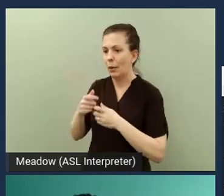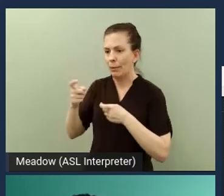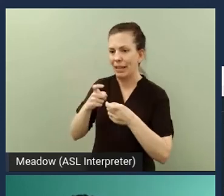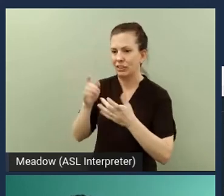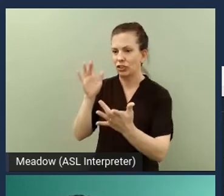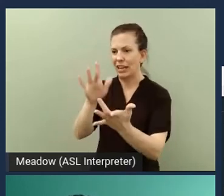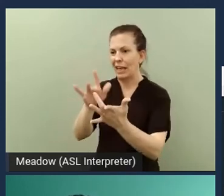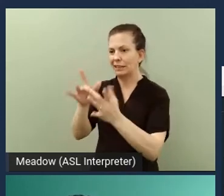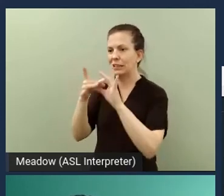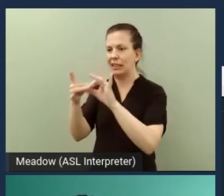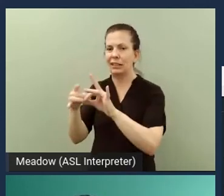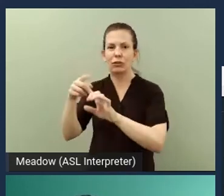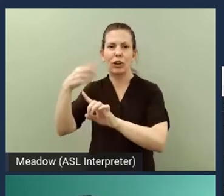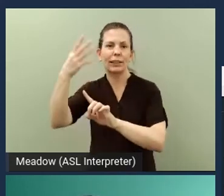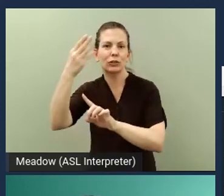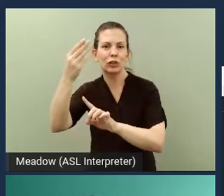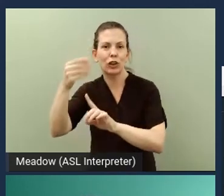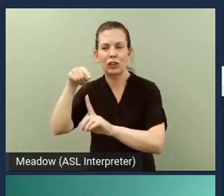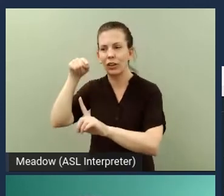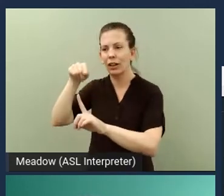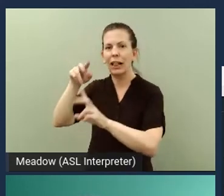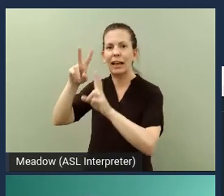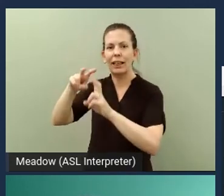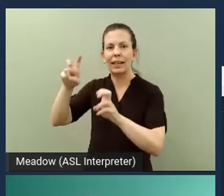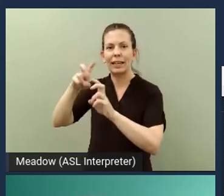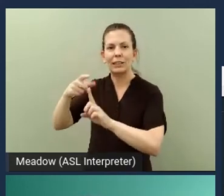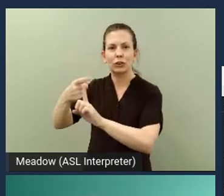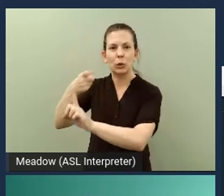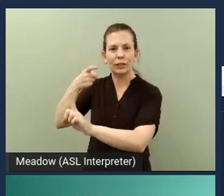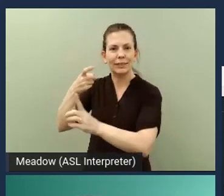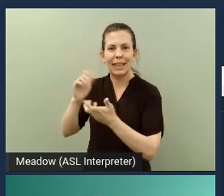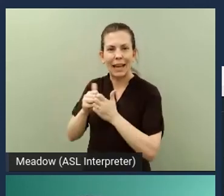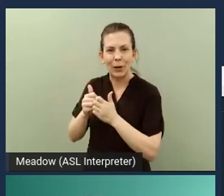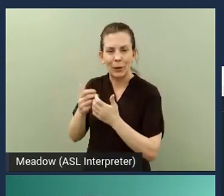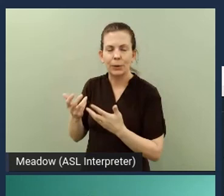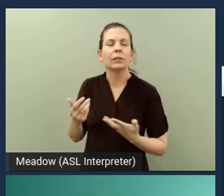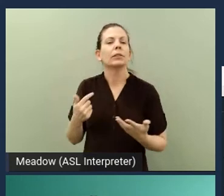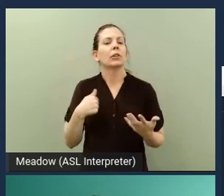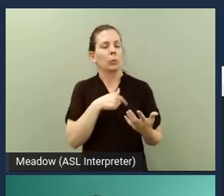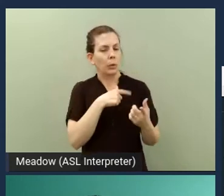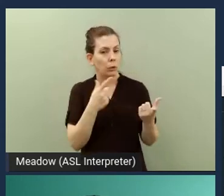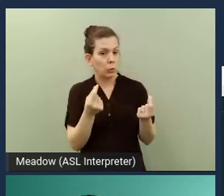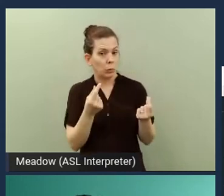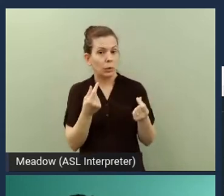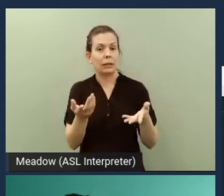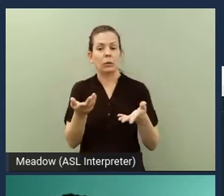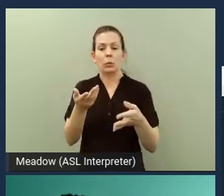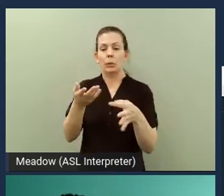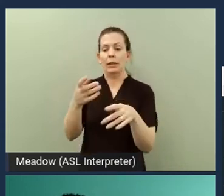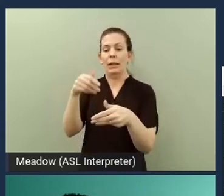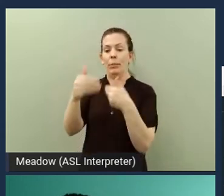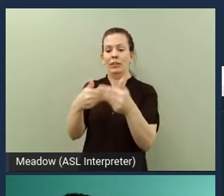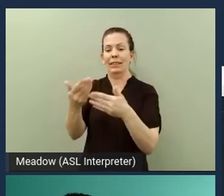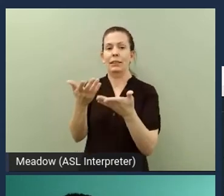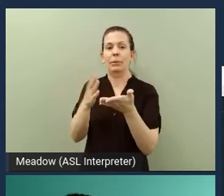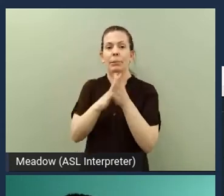to an external analytics source. And so what we're doing is we are simplifying the process of getting